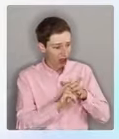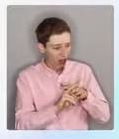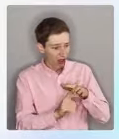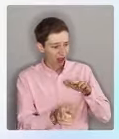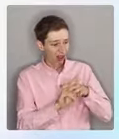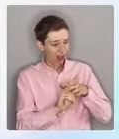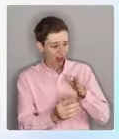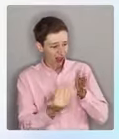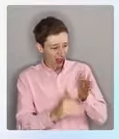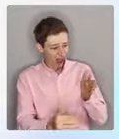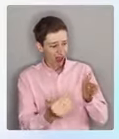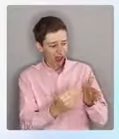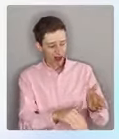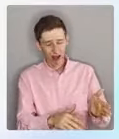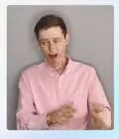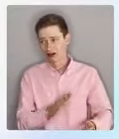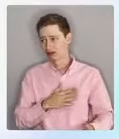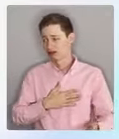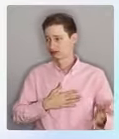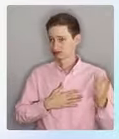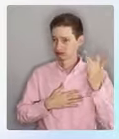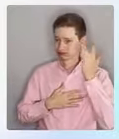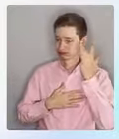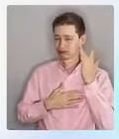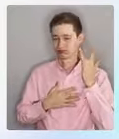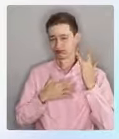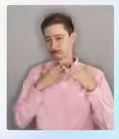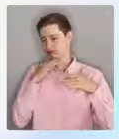And even worse, if you see them again, and again, and again, you're going to start to get turned off from that app.